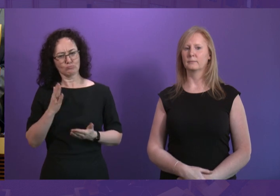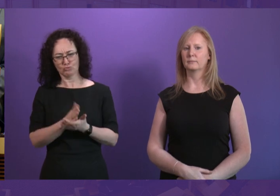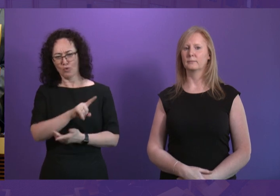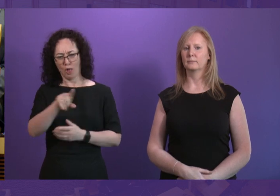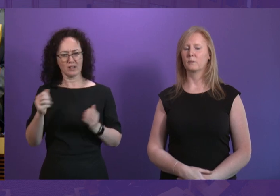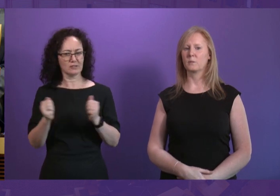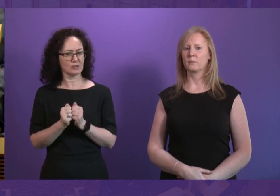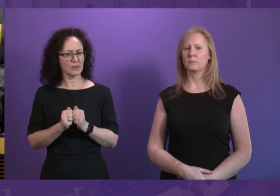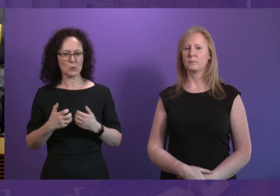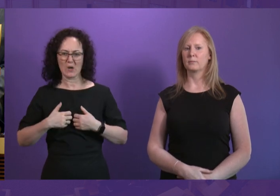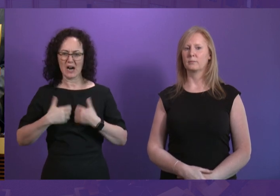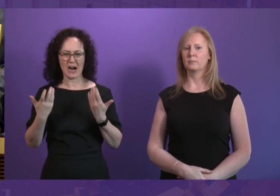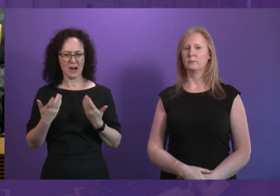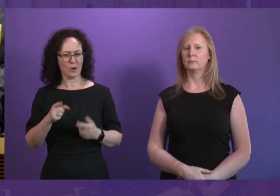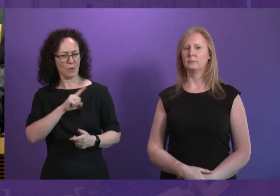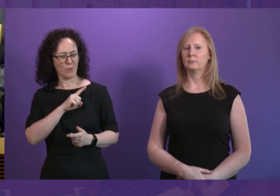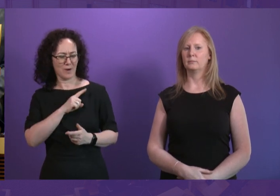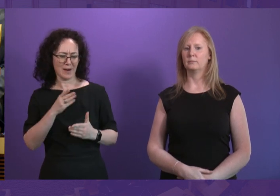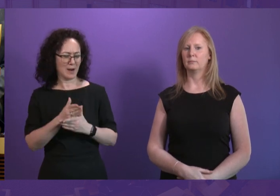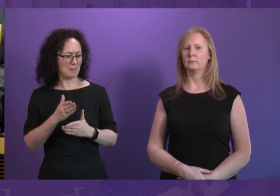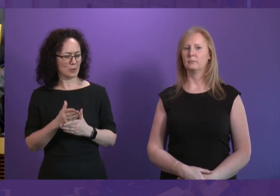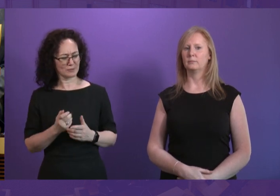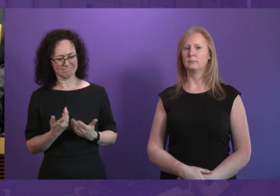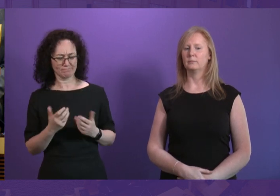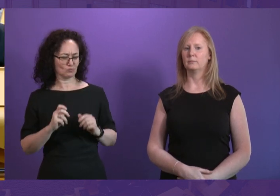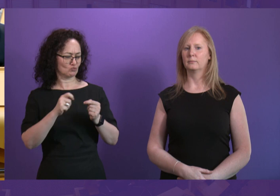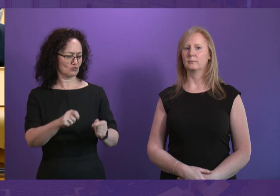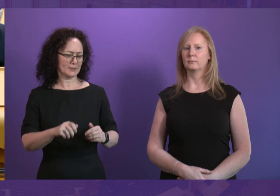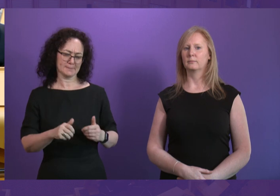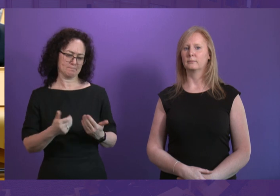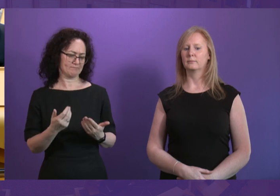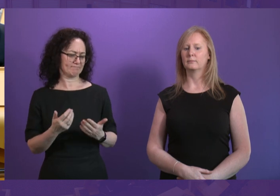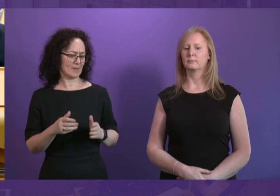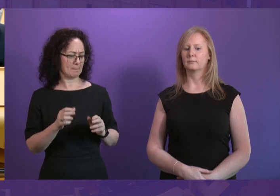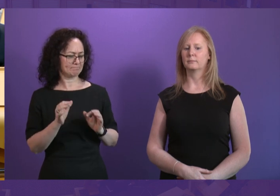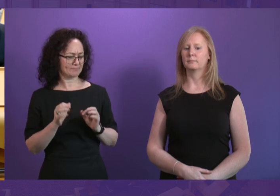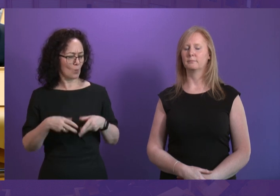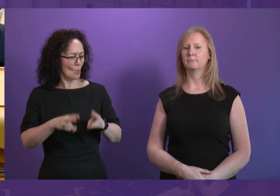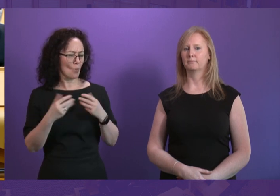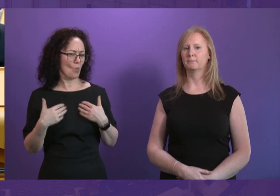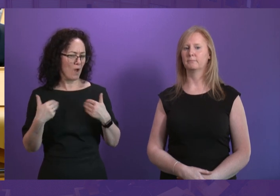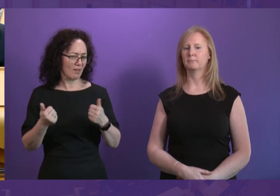are treated less than ideally, which is certainly the case here.